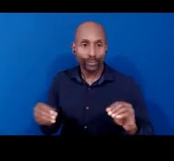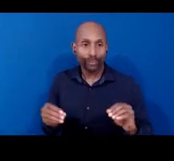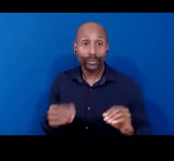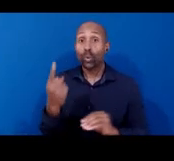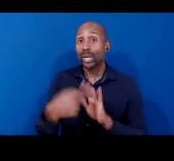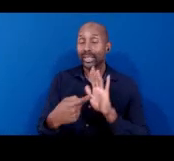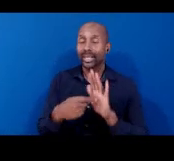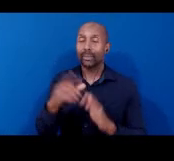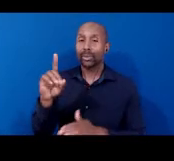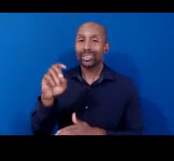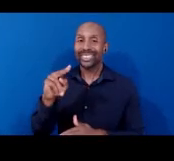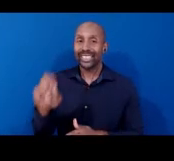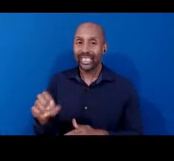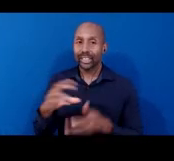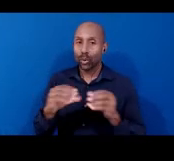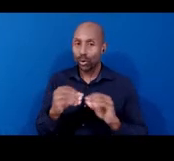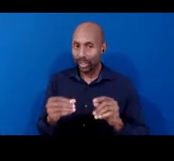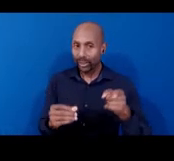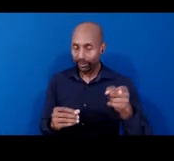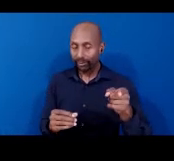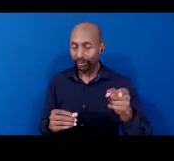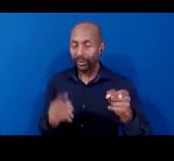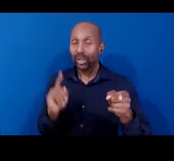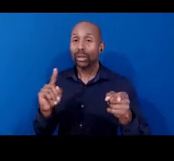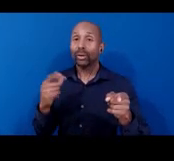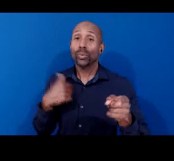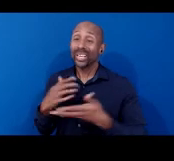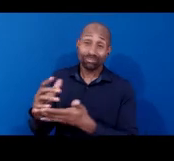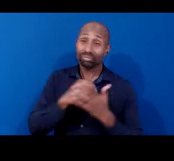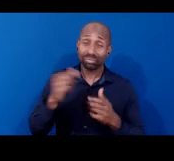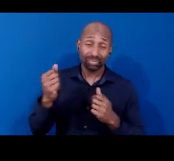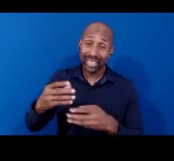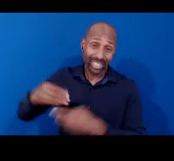This is one of hundreds of stories we collected. Next slide please.